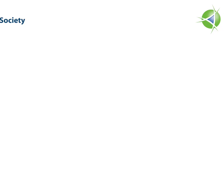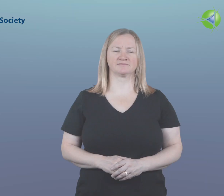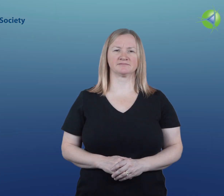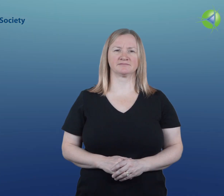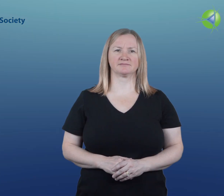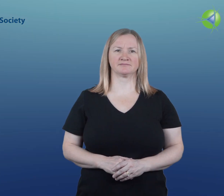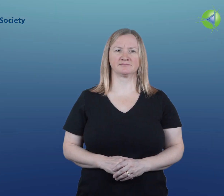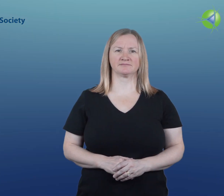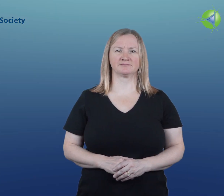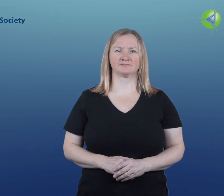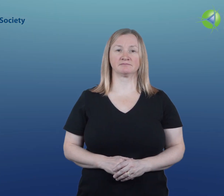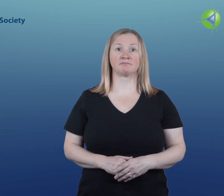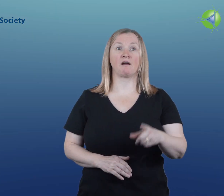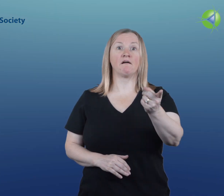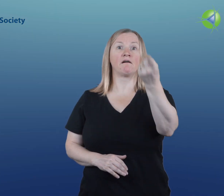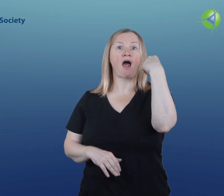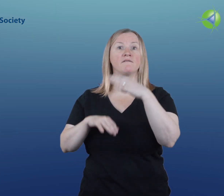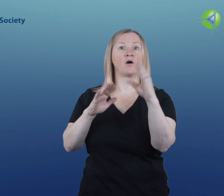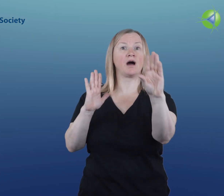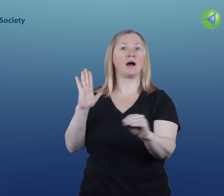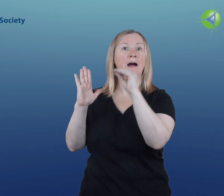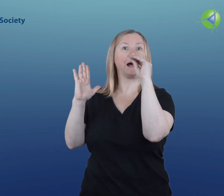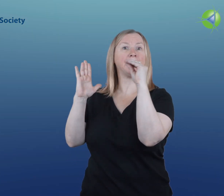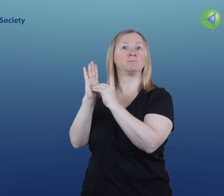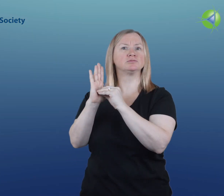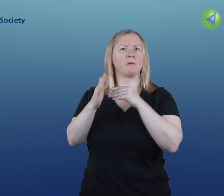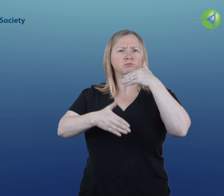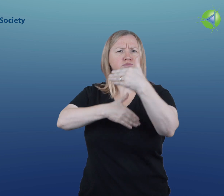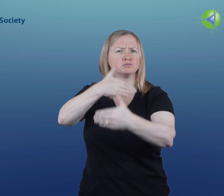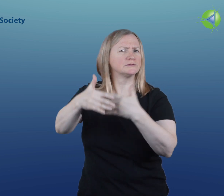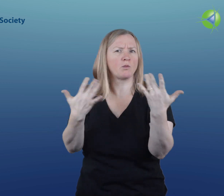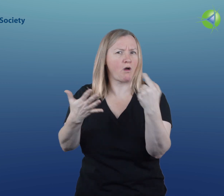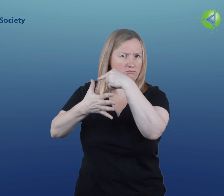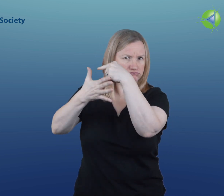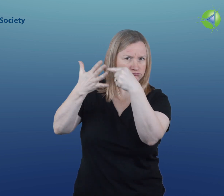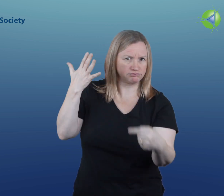1. The Call for Inputs proceeds as follows: